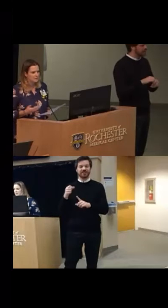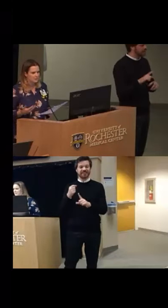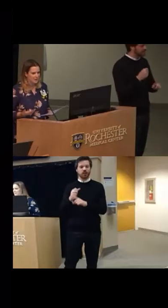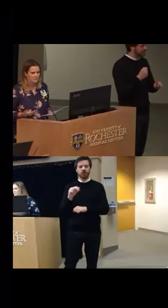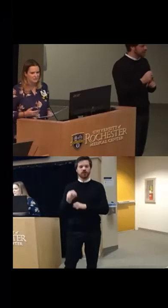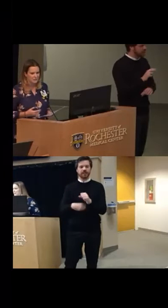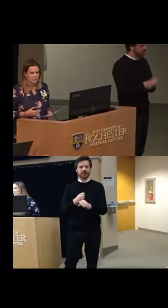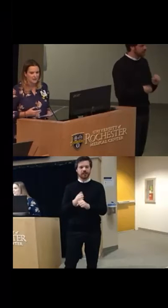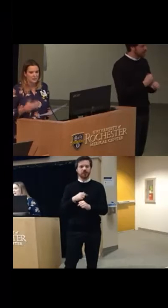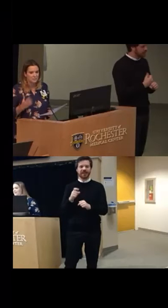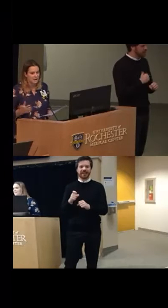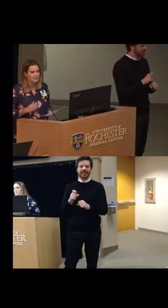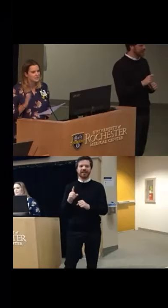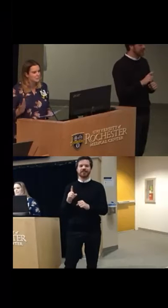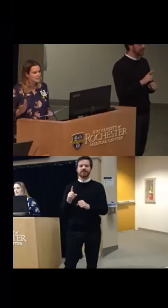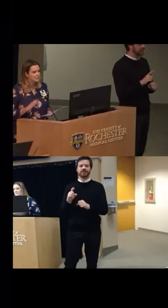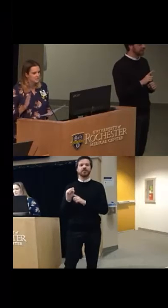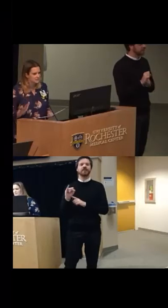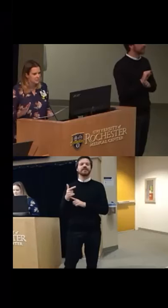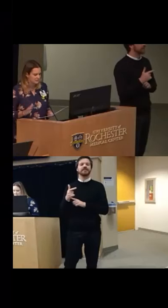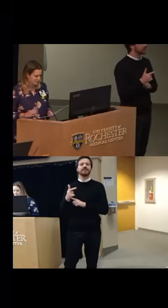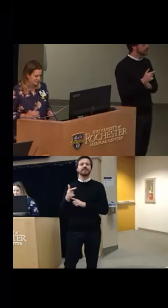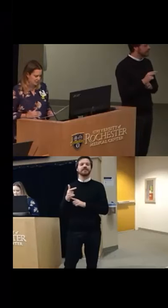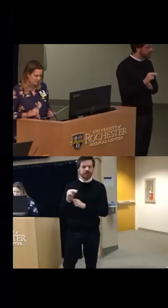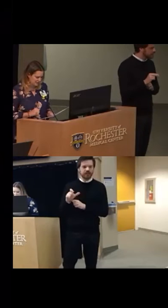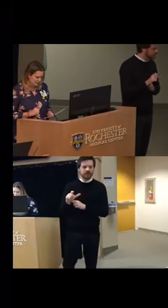so we have to give her due credit but combined it's still really impressive that we have 60 years